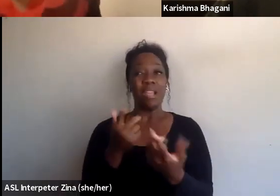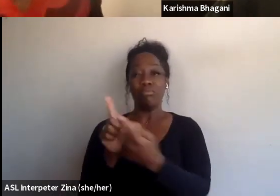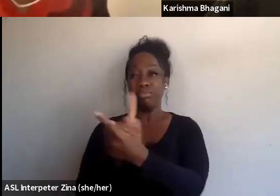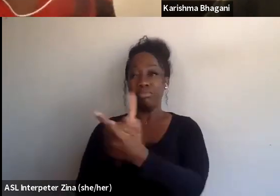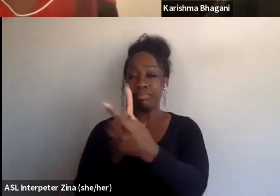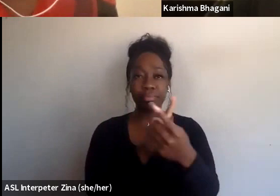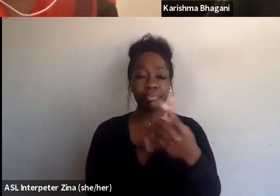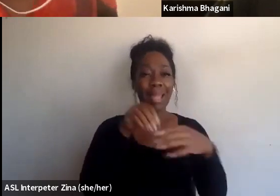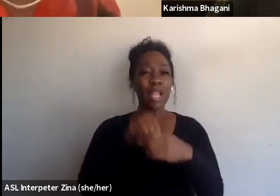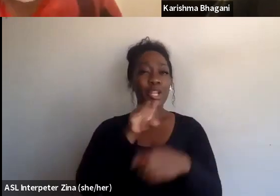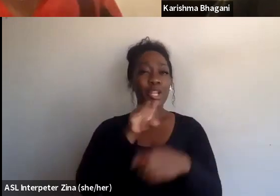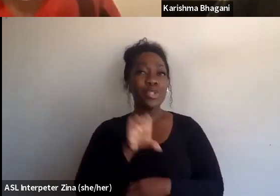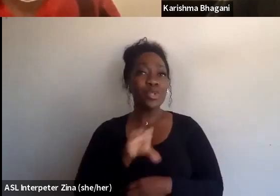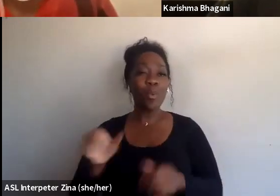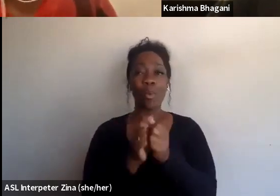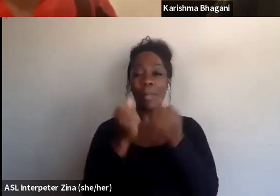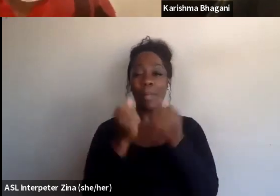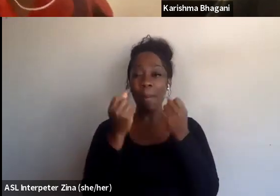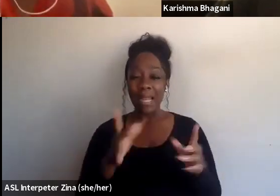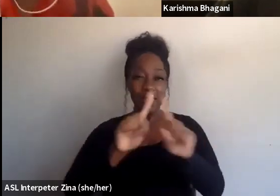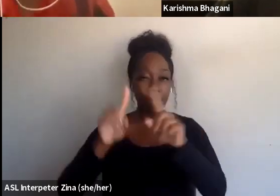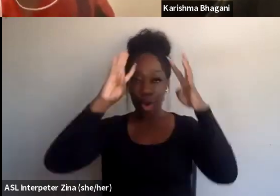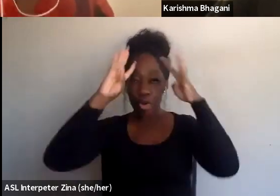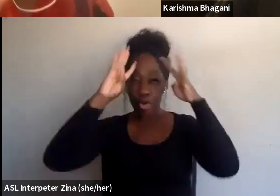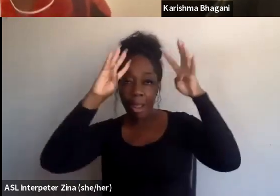from all over the world and here we are going